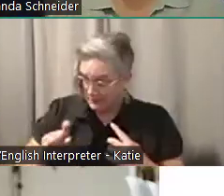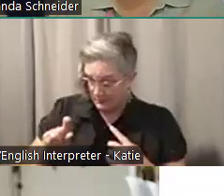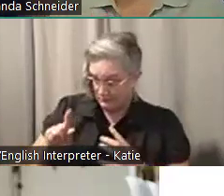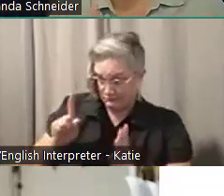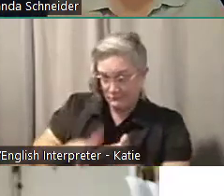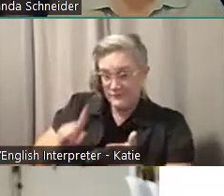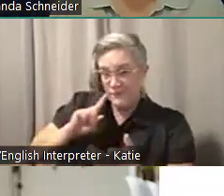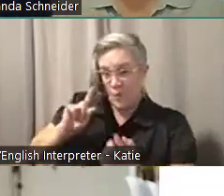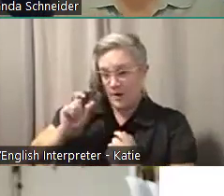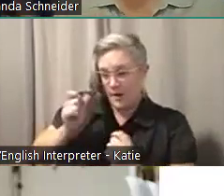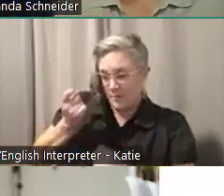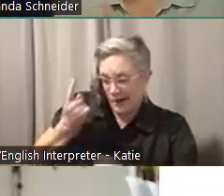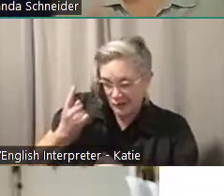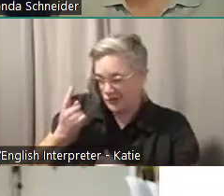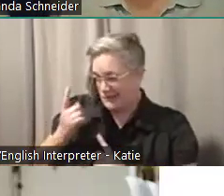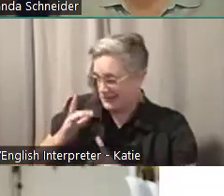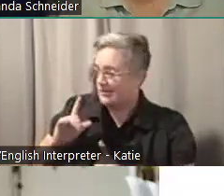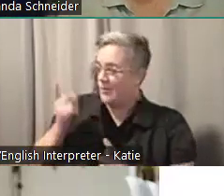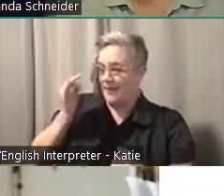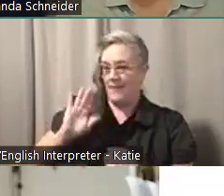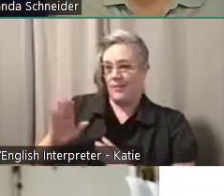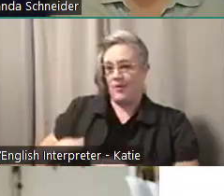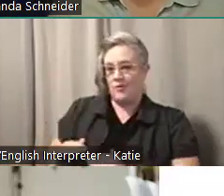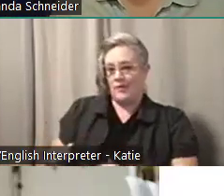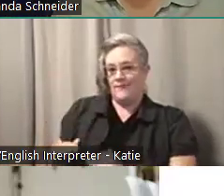Again, you need to think about your level of your child, so those are really going to vary.